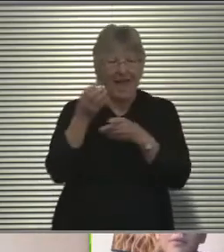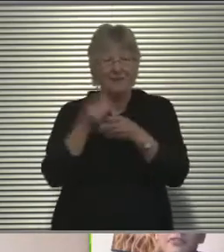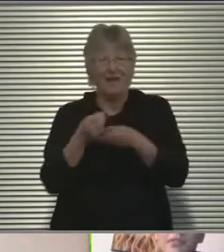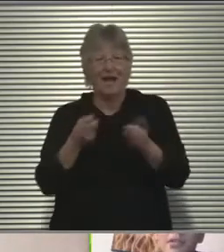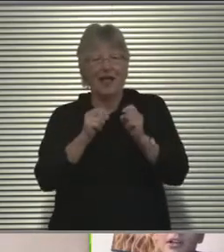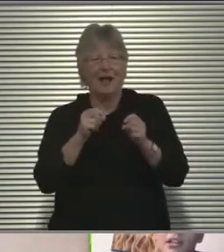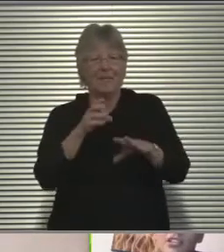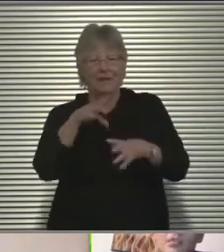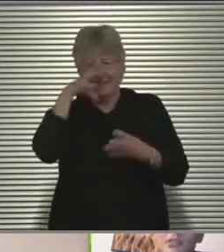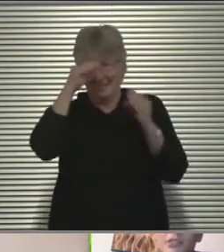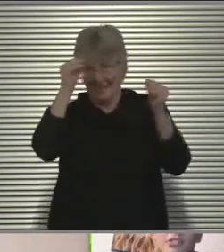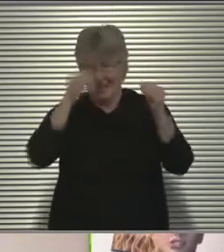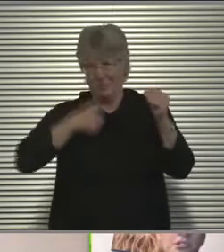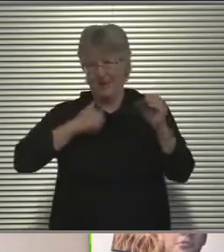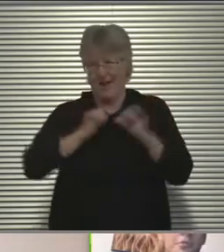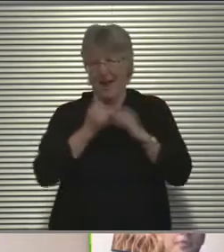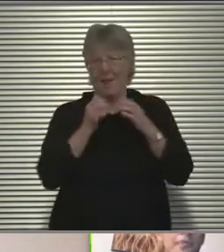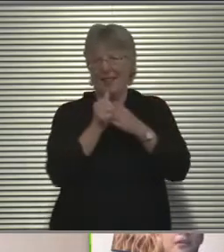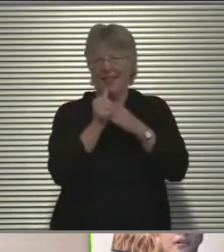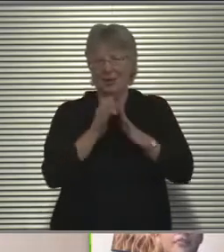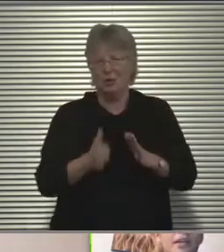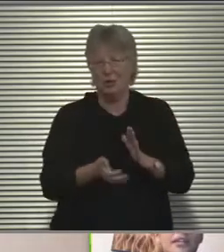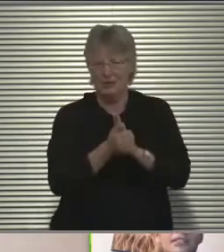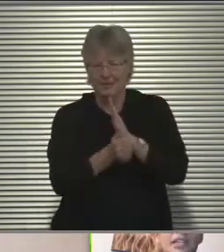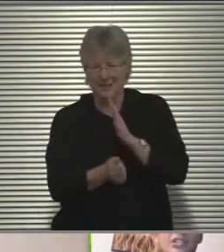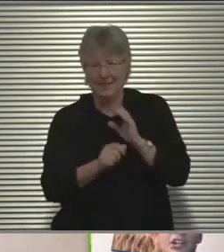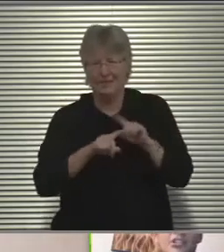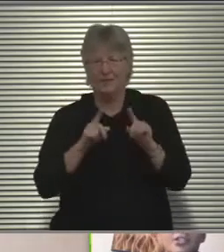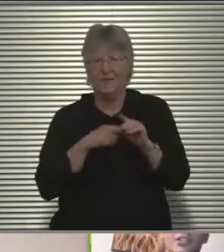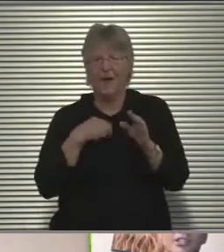will benefit me in college and in my future endeavor. I'm getting to take charge during